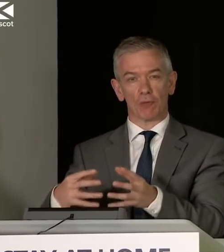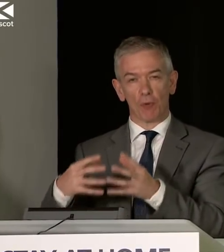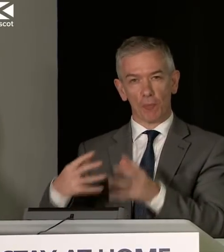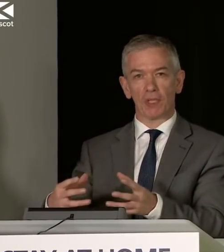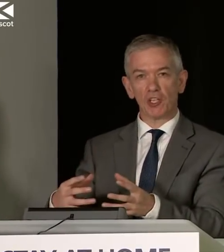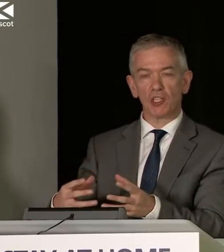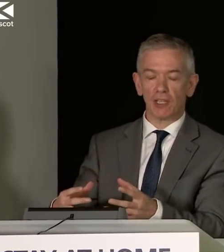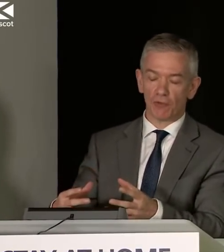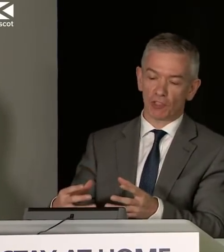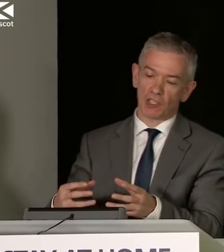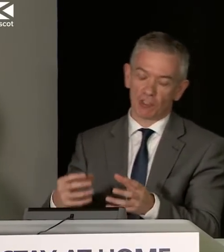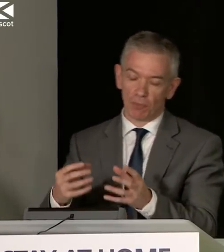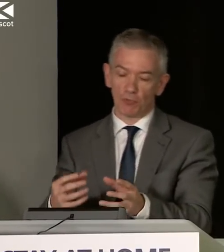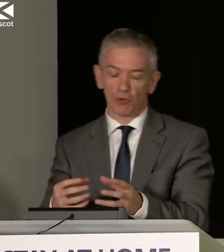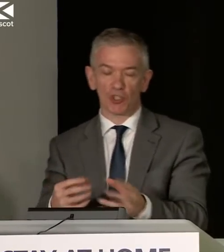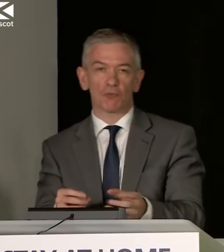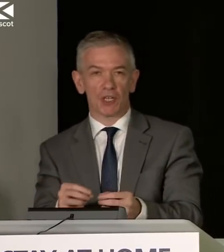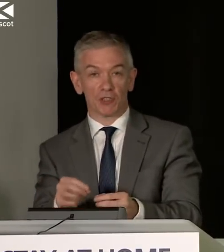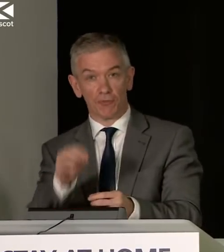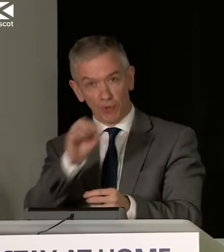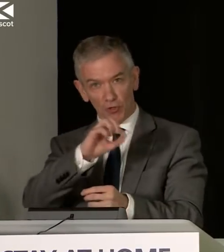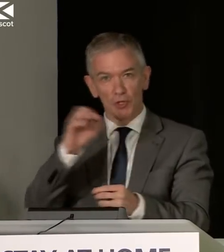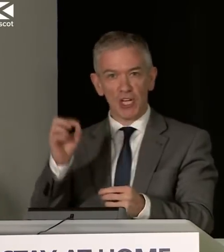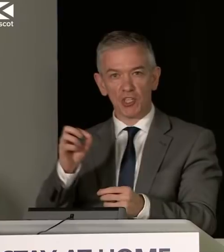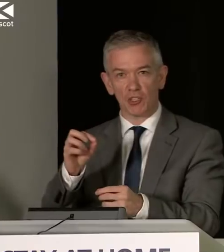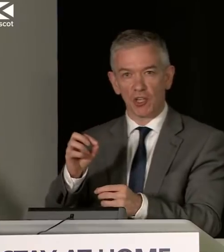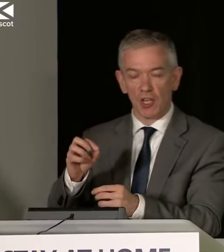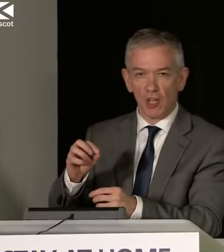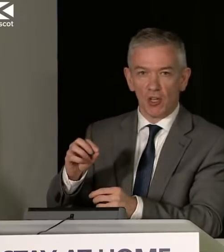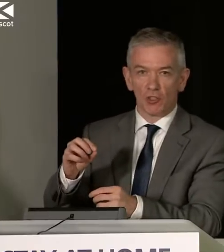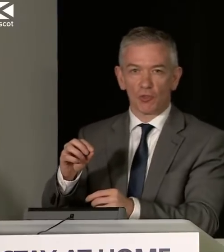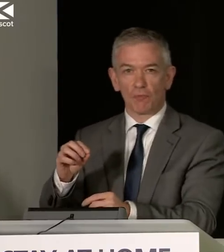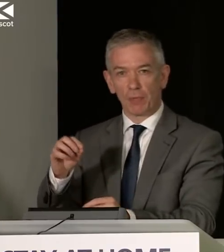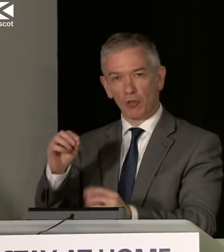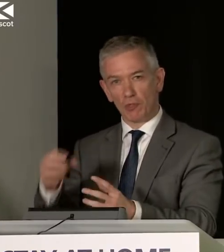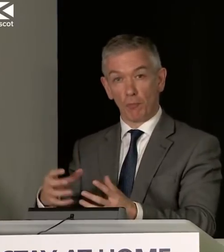smaller population levels is it is much more susceptible to fluctuations. So because the